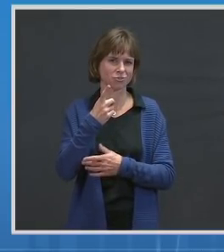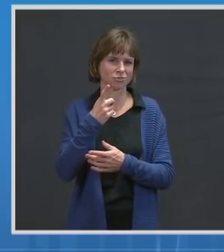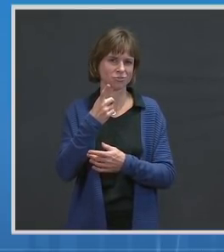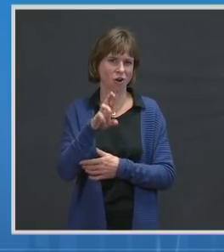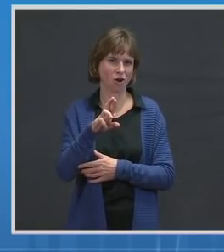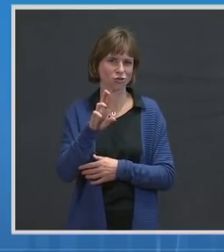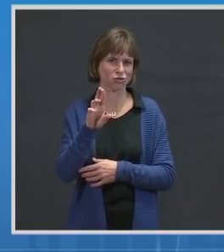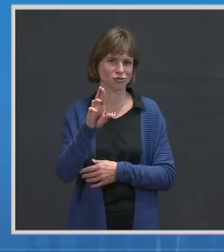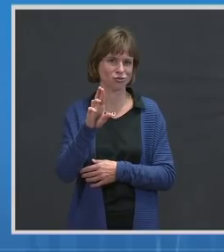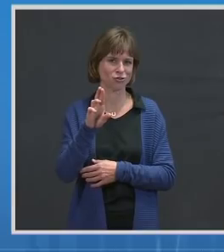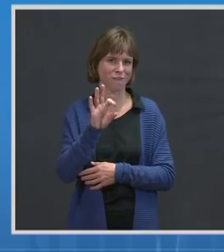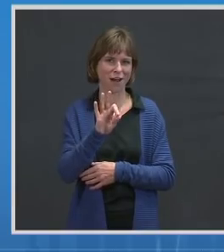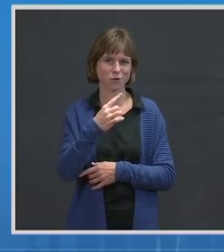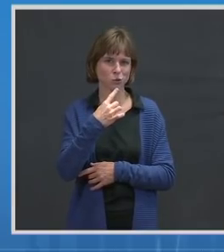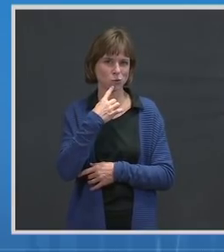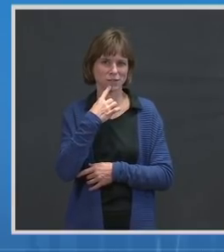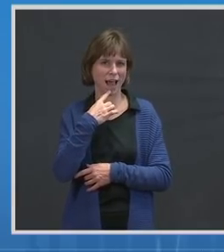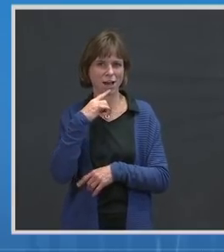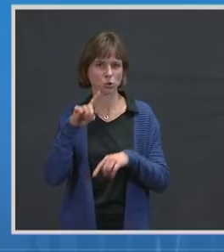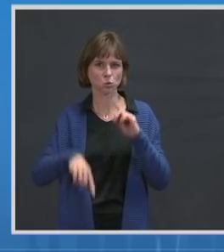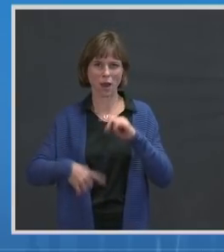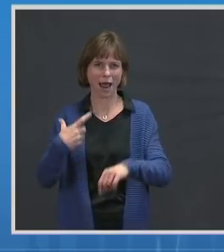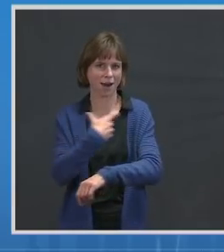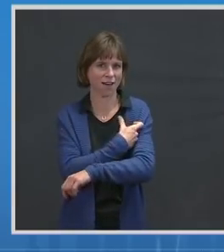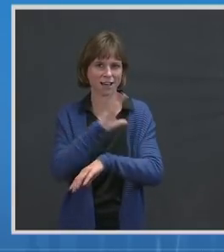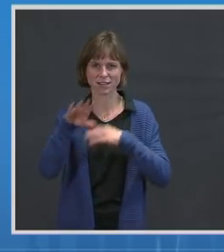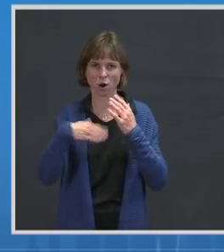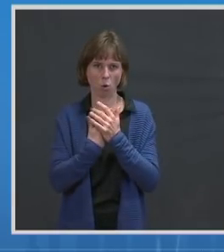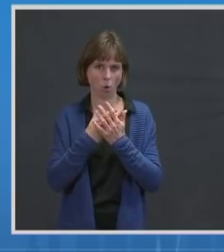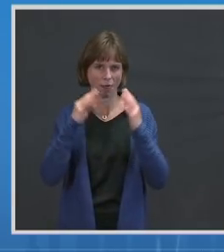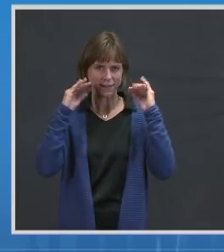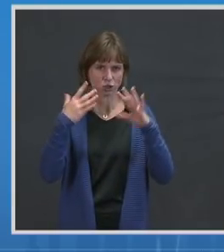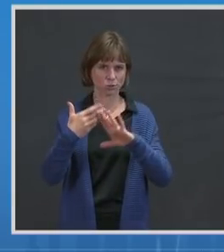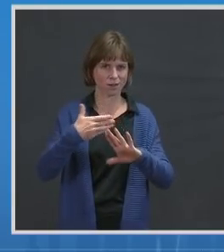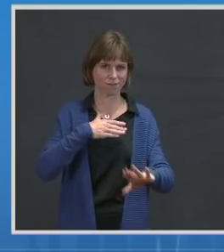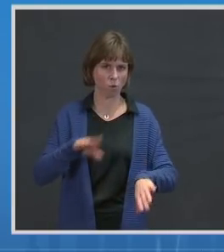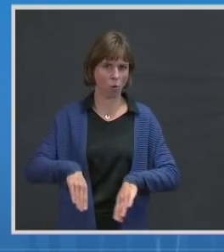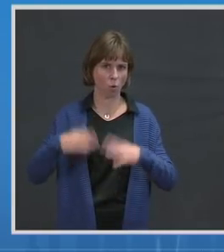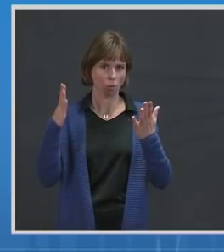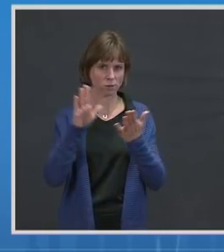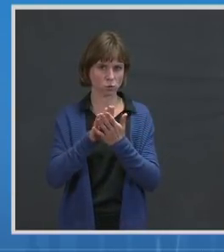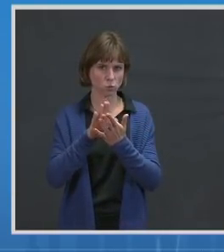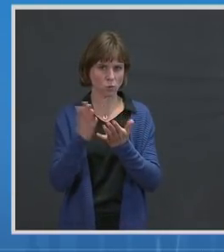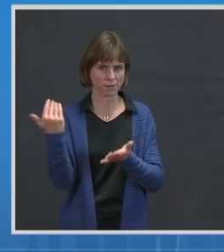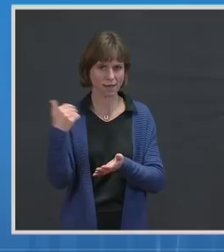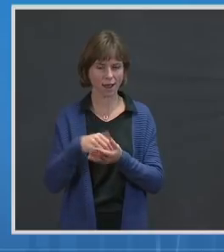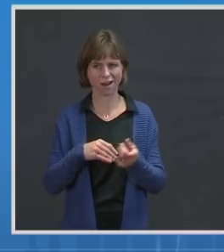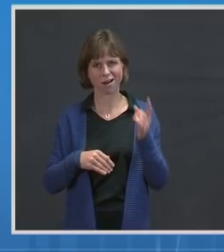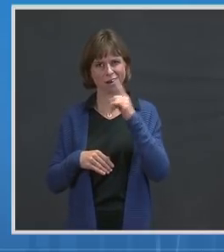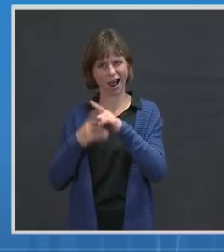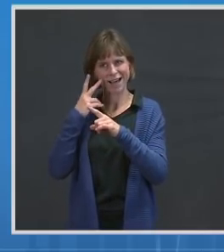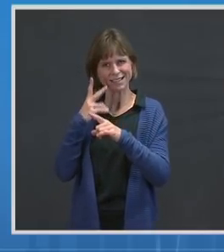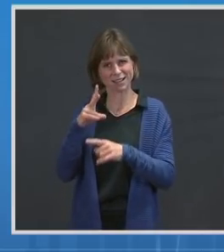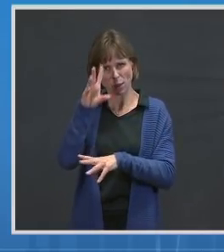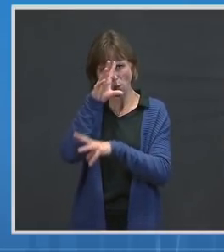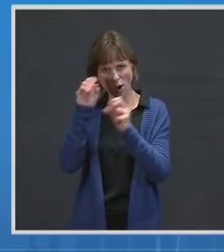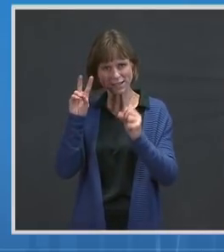you know, you can't vaccinate all the teachers before you reopen the schools, but I've also seen the President and the Vice President saying, "Look, it's really, really important